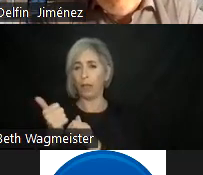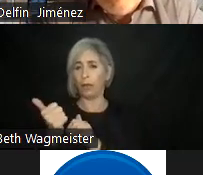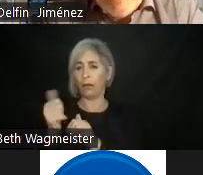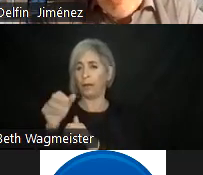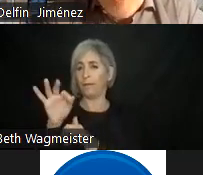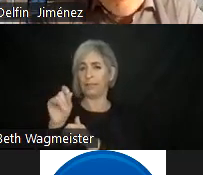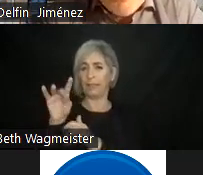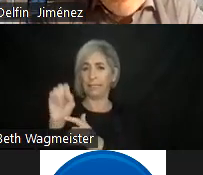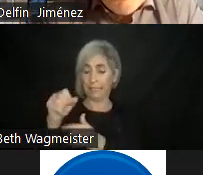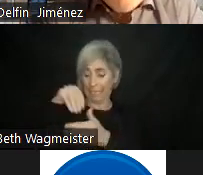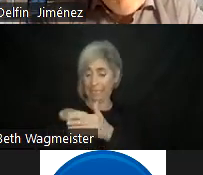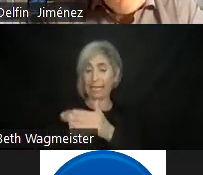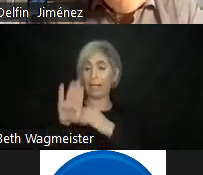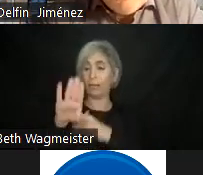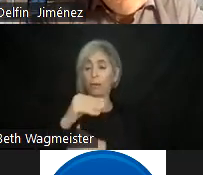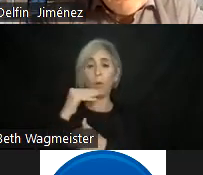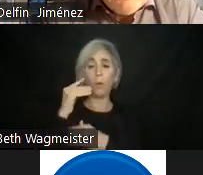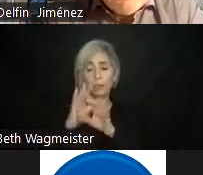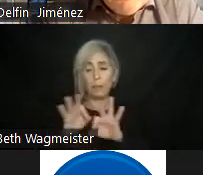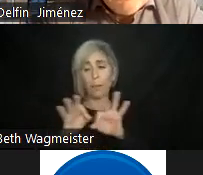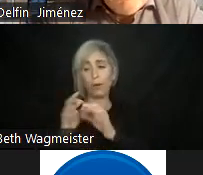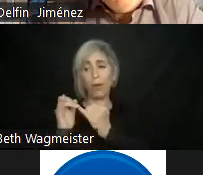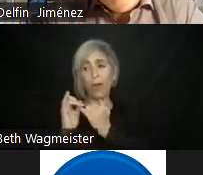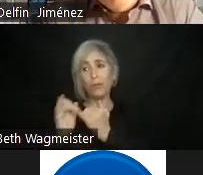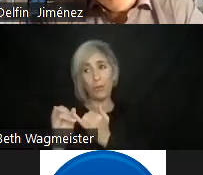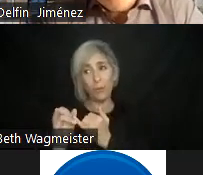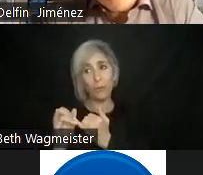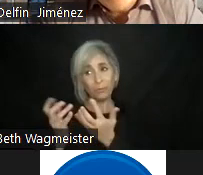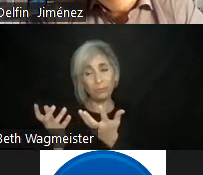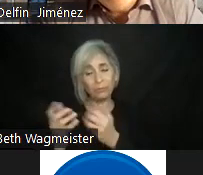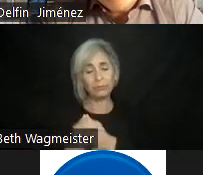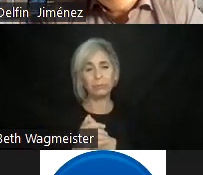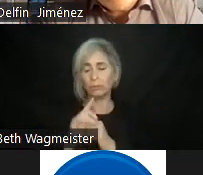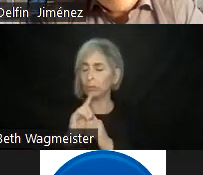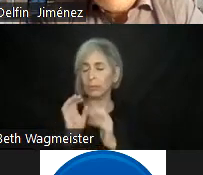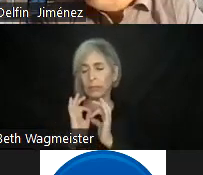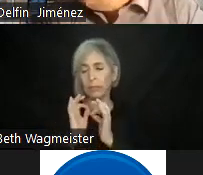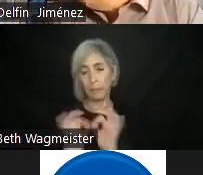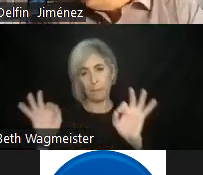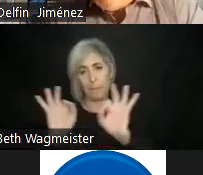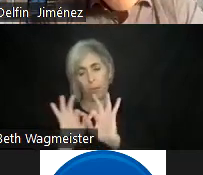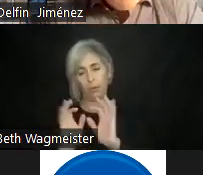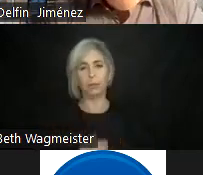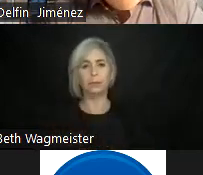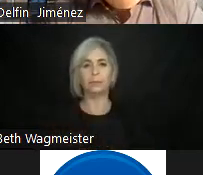inside the home is important. It is important. Well,